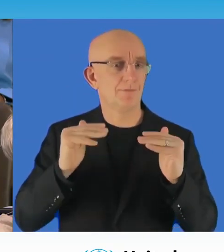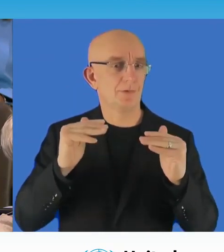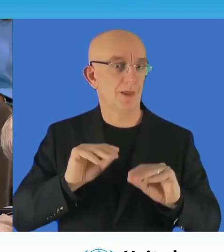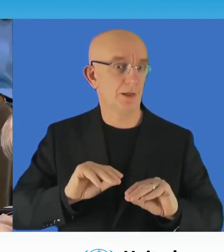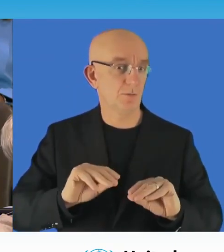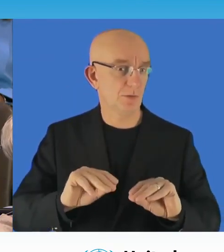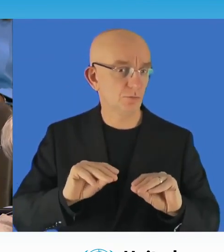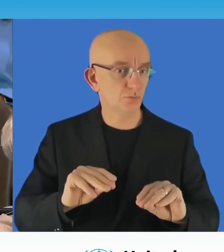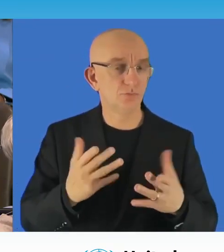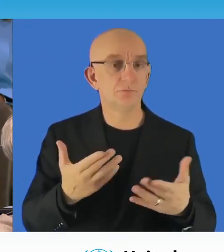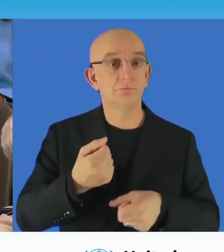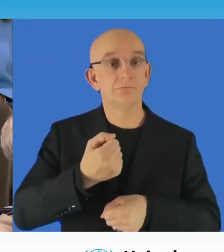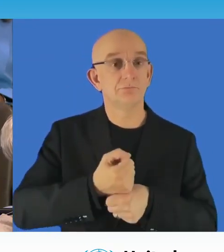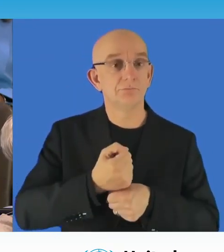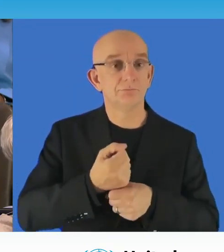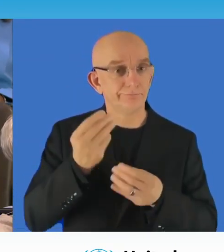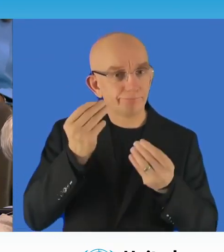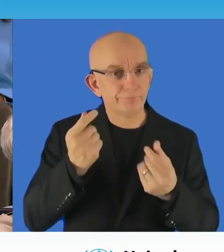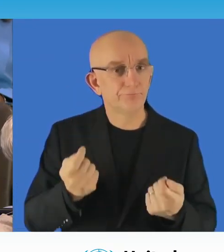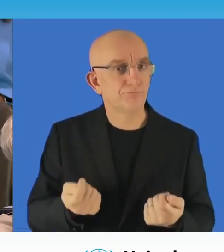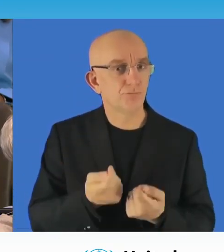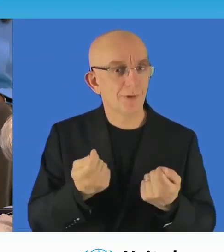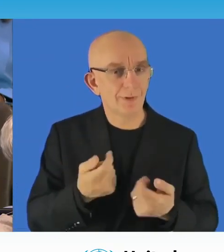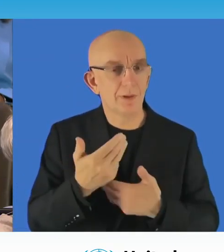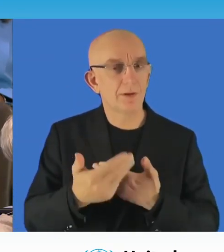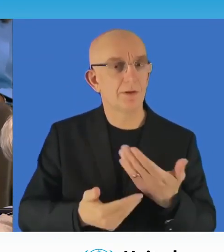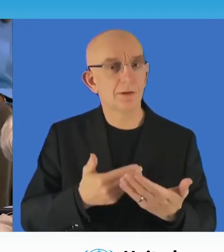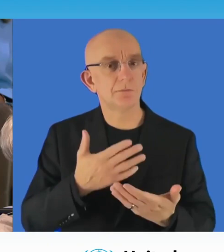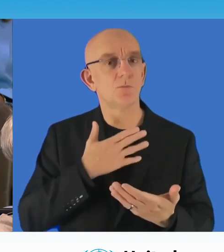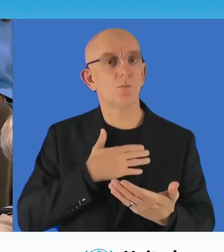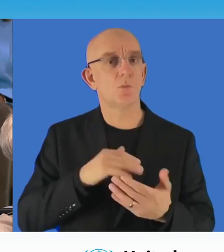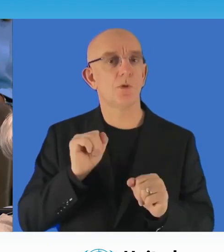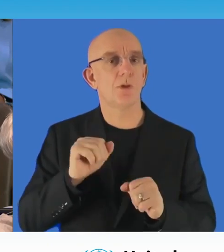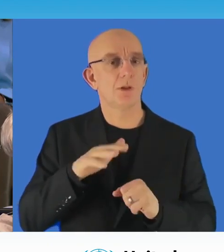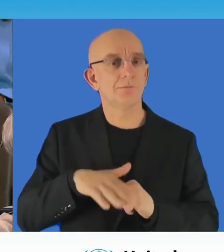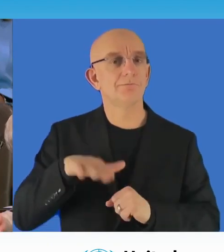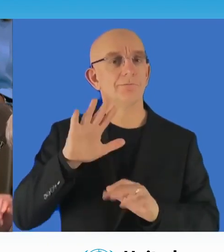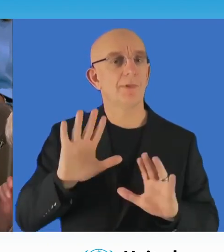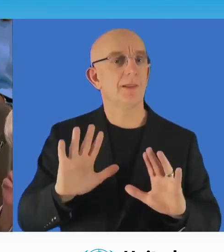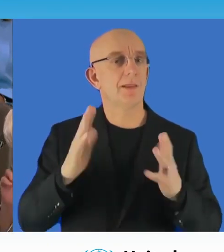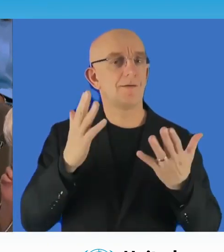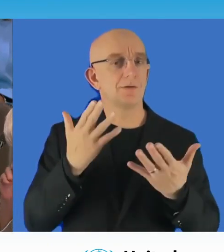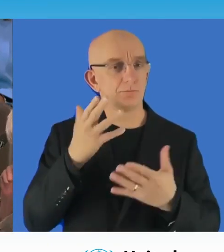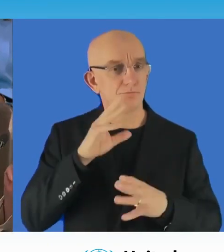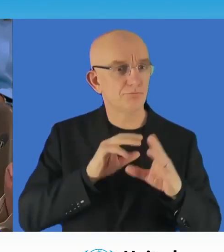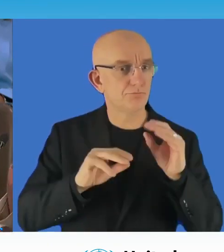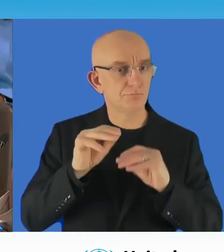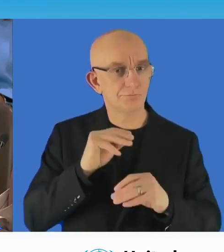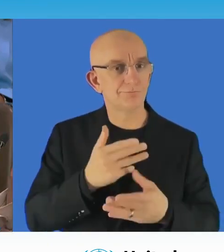for person with disabilities let me share that the foundation cultural board organized with the frame